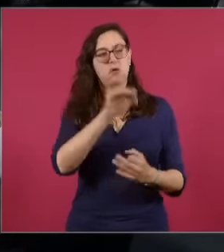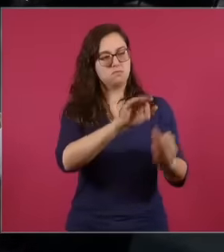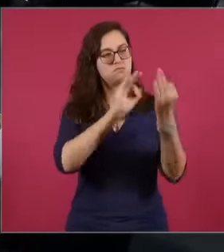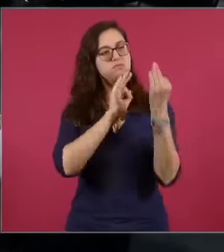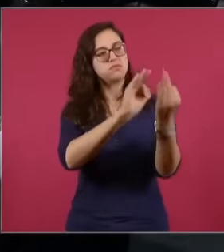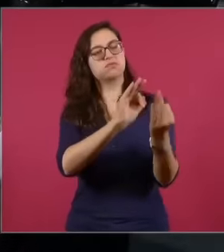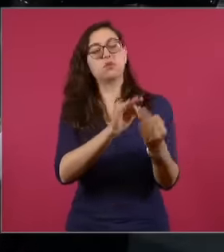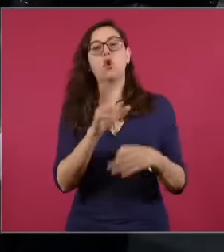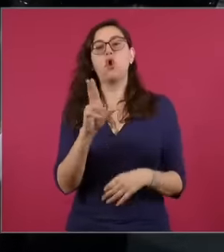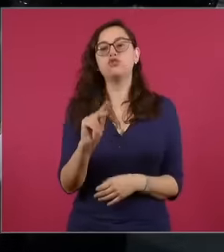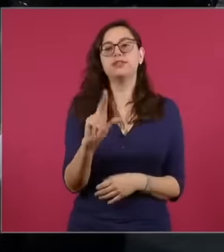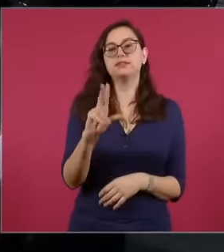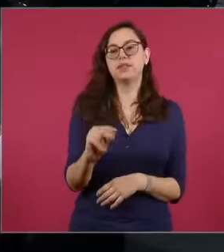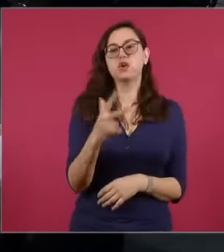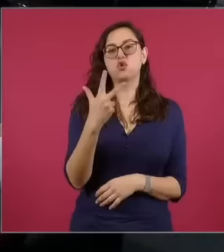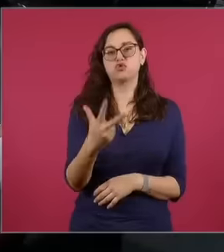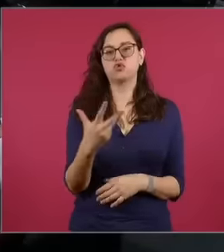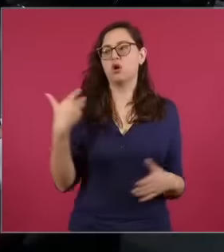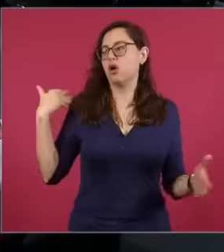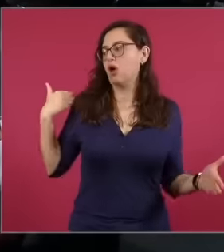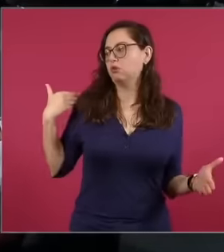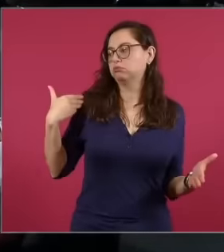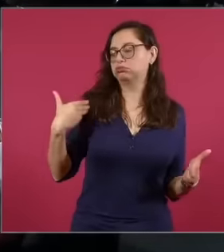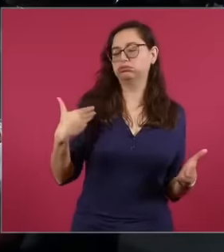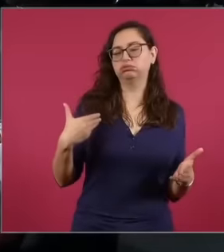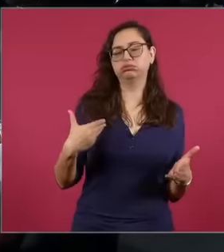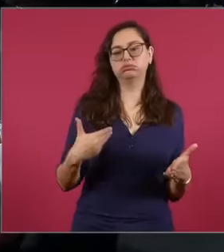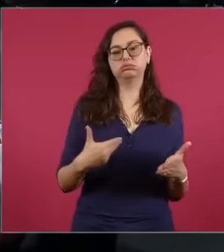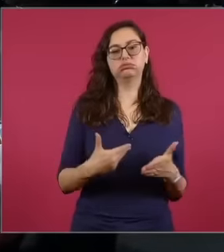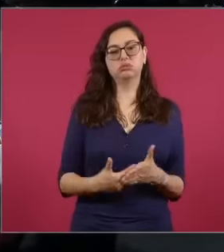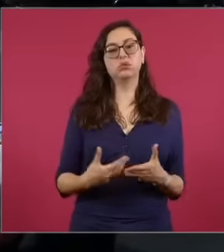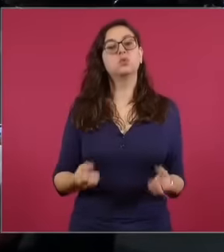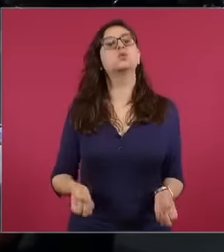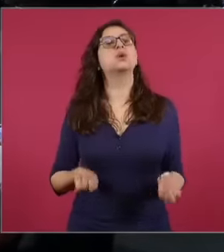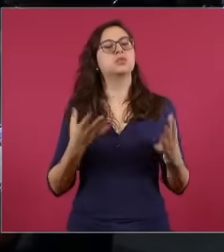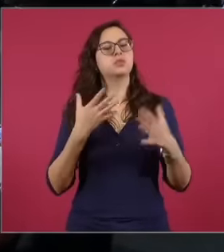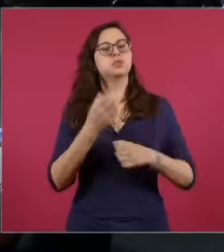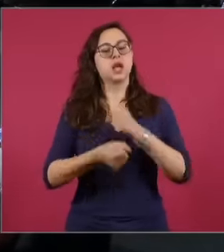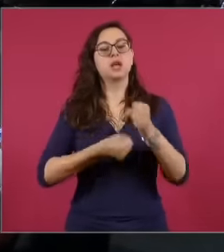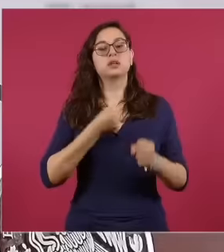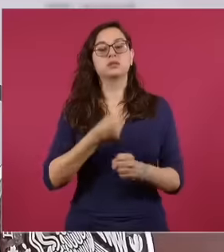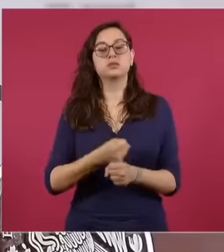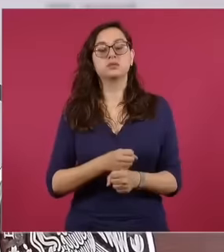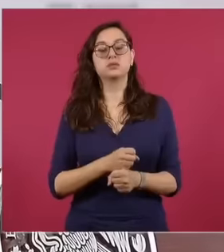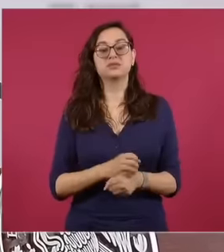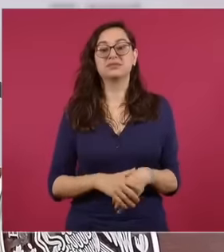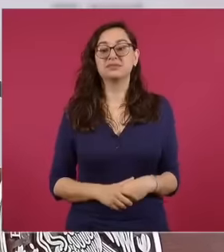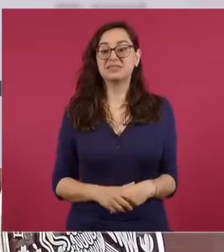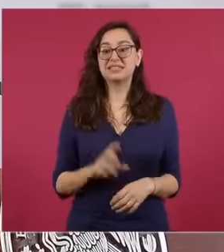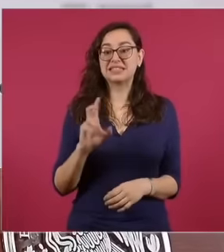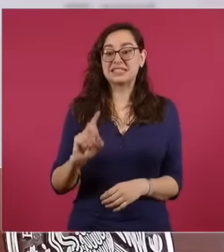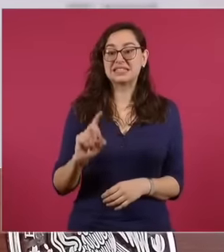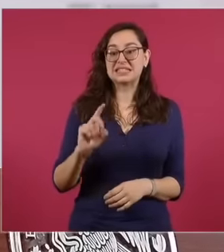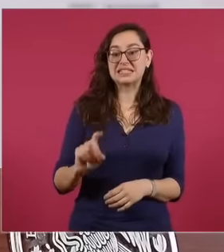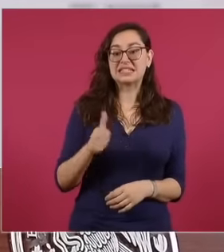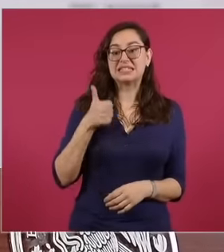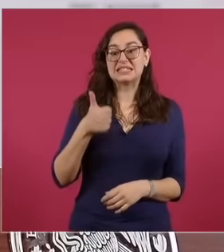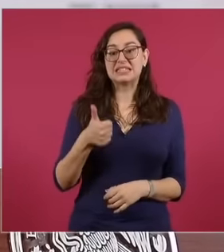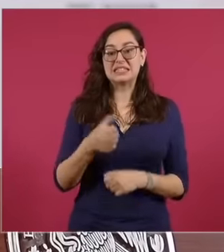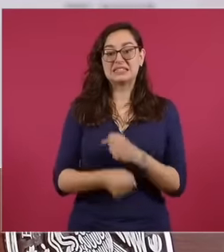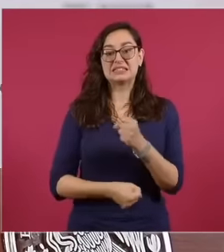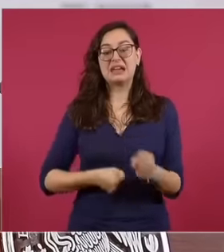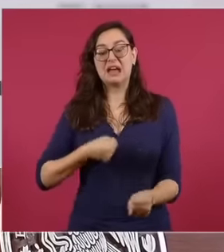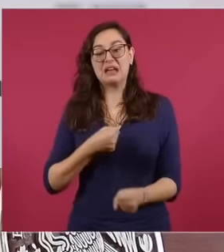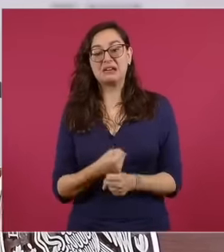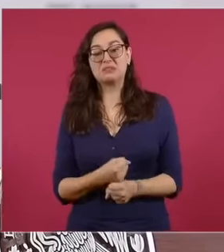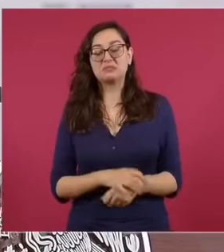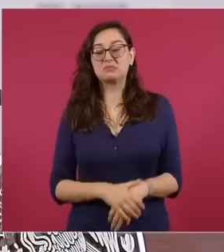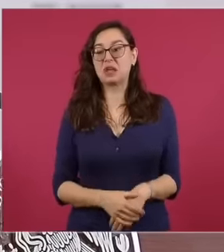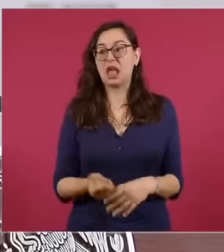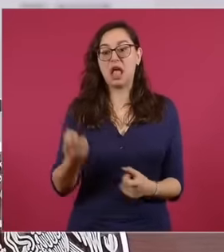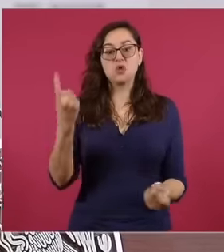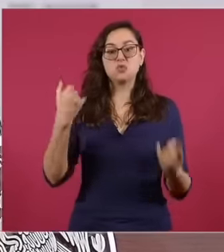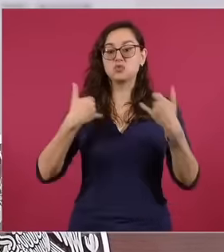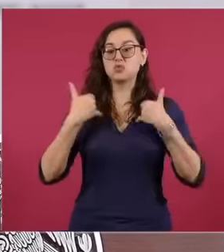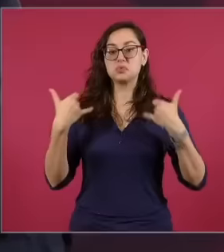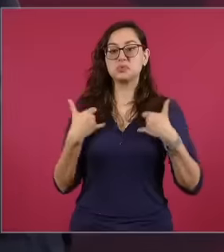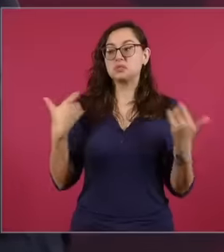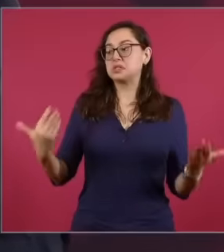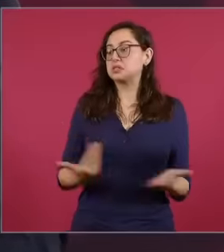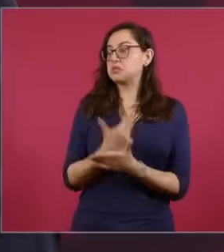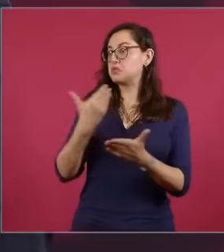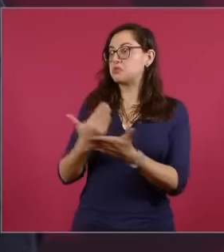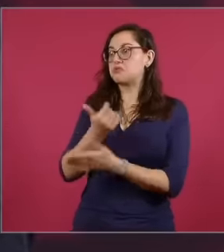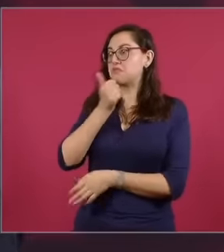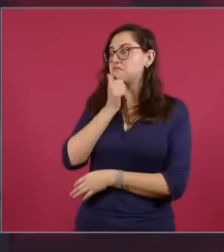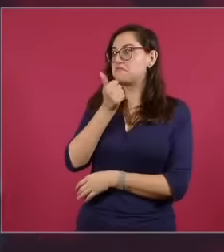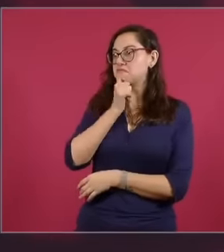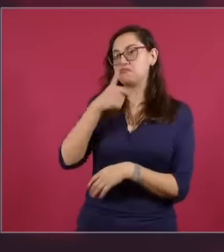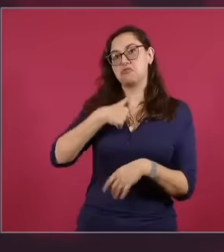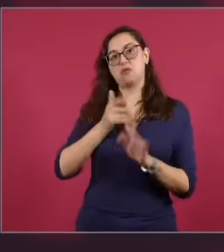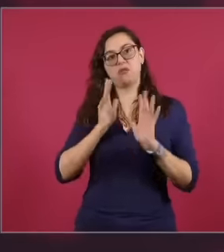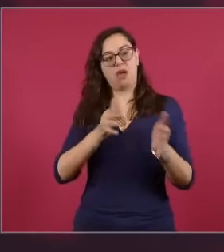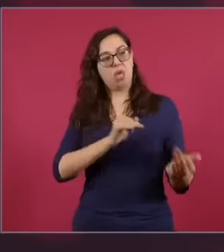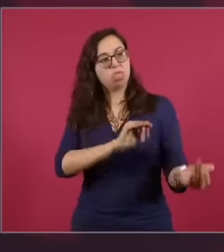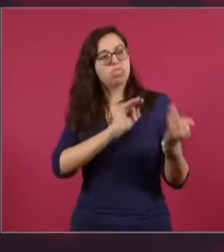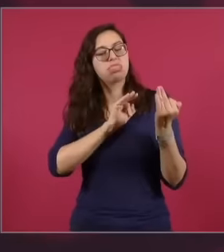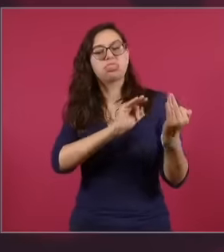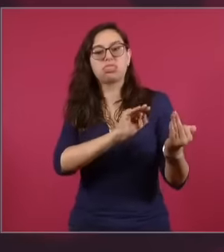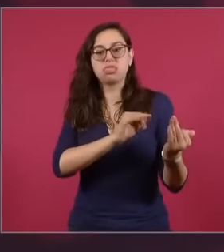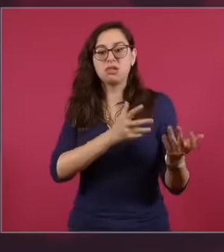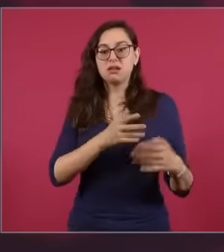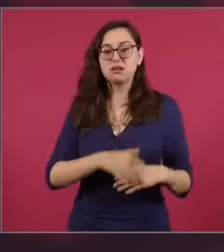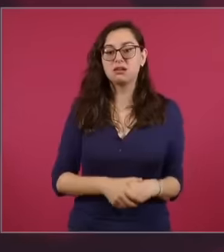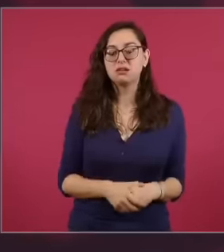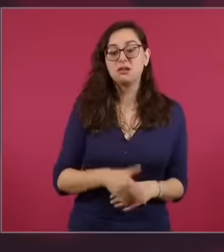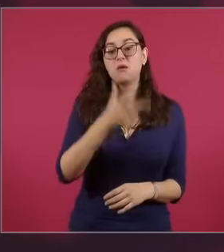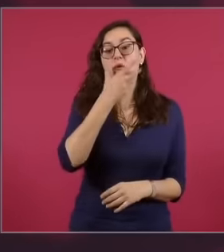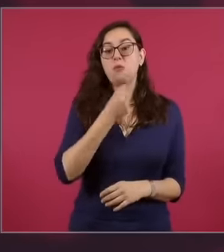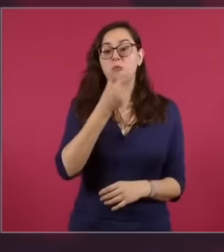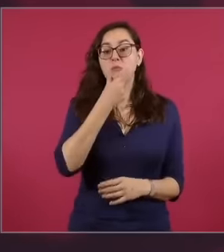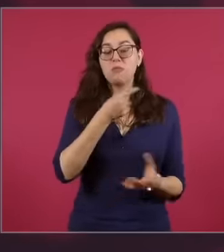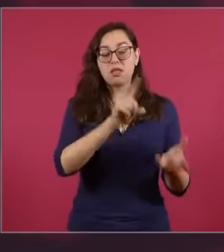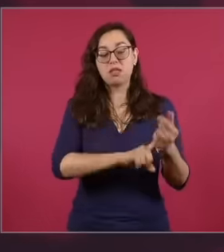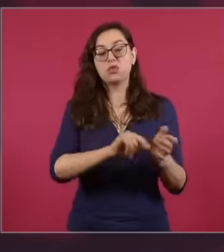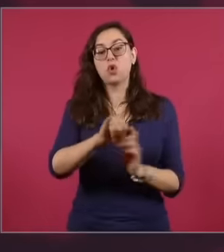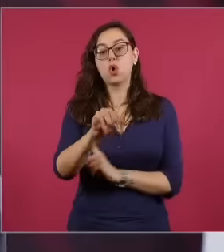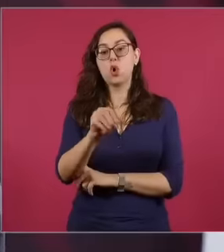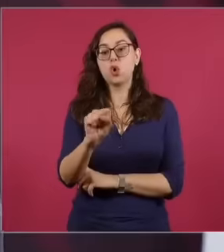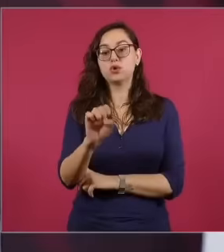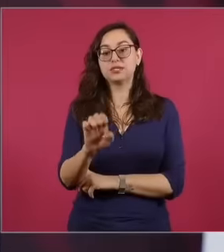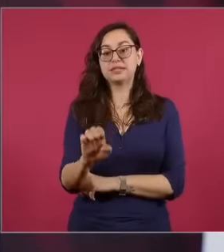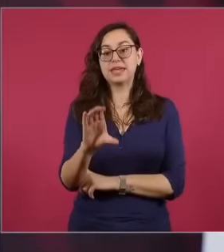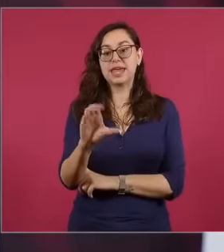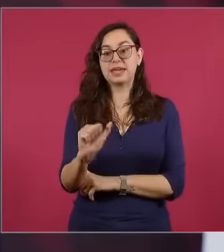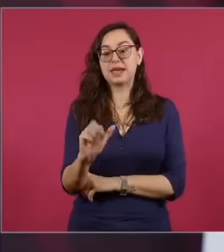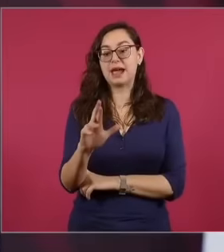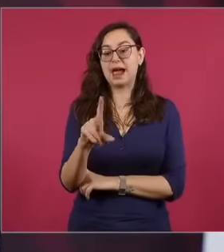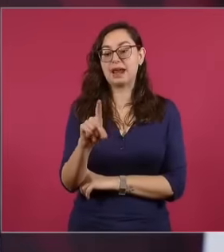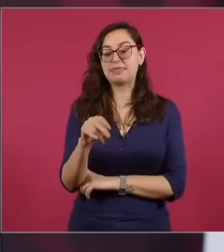for uh 36 years many young people were not born this José Cárdenas Pepe Cárdenas